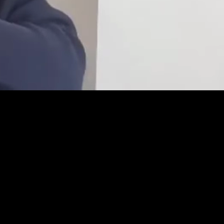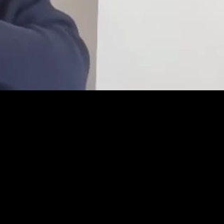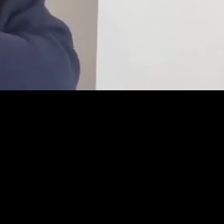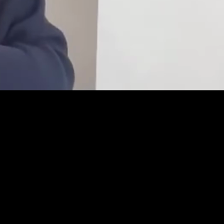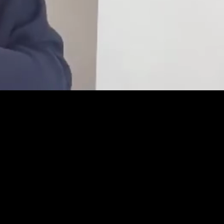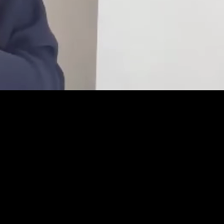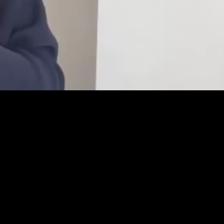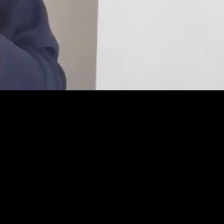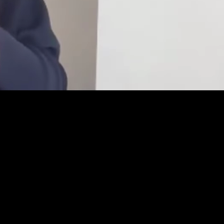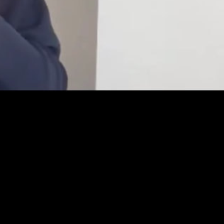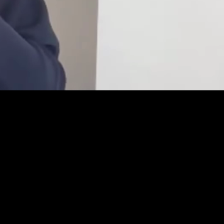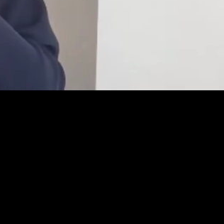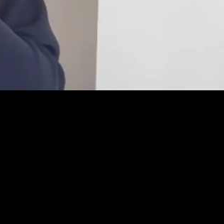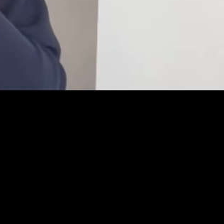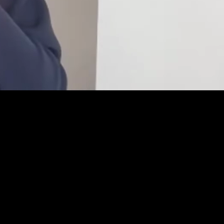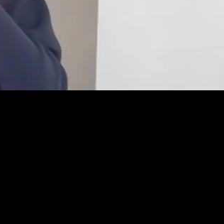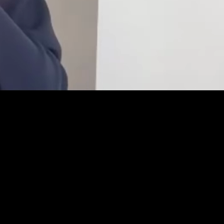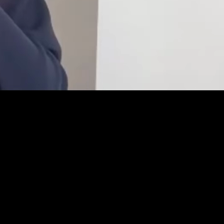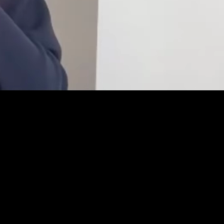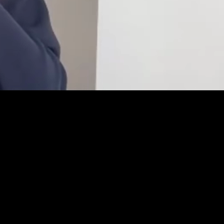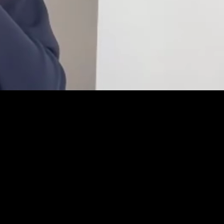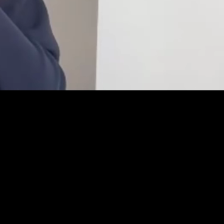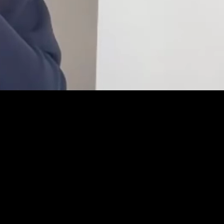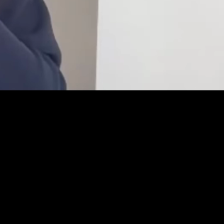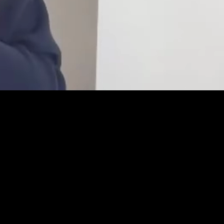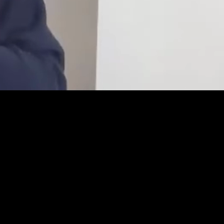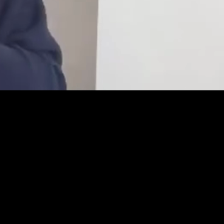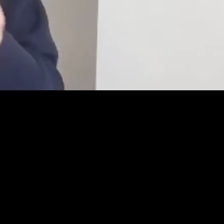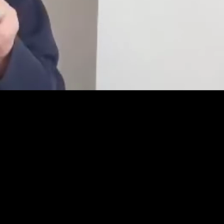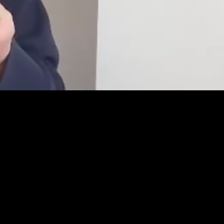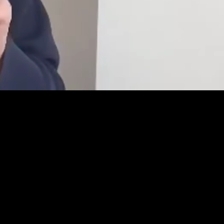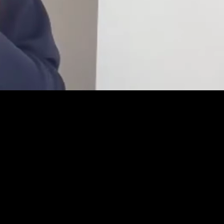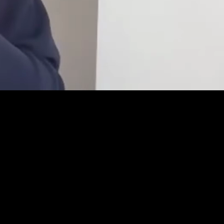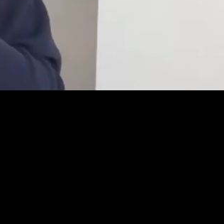but with the follow-up responses and the recording of the webinar,